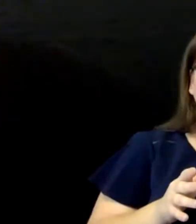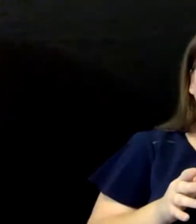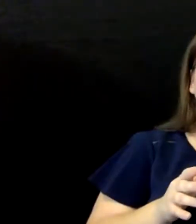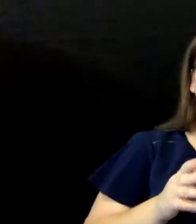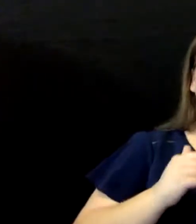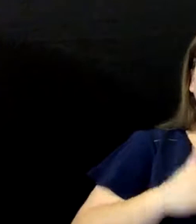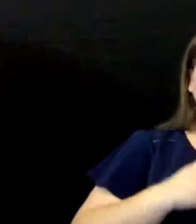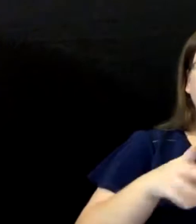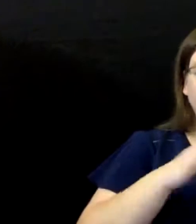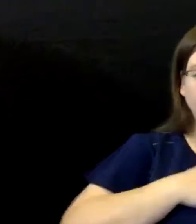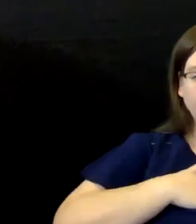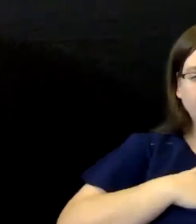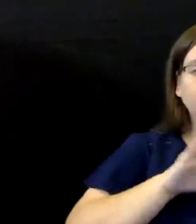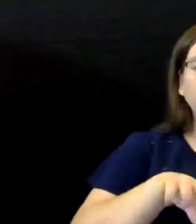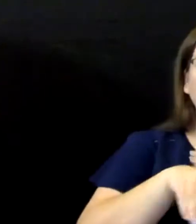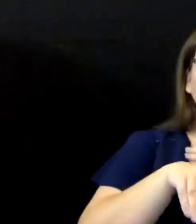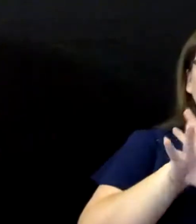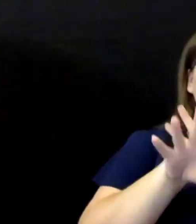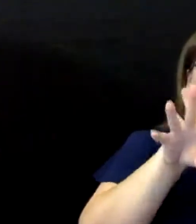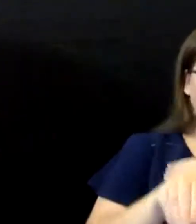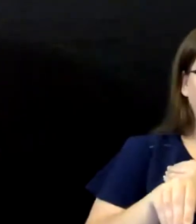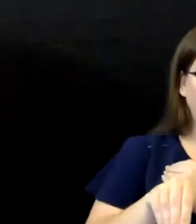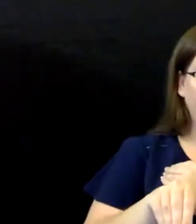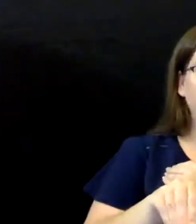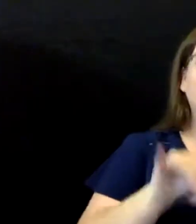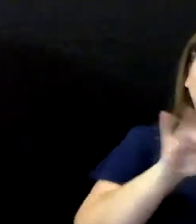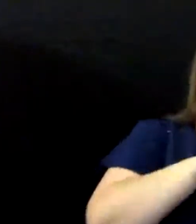you would keep your video turned off unless you're speaking. We want to be